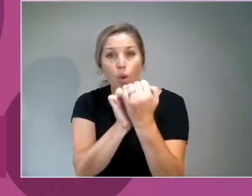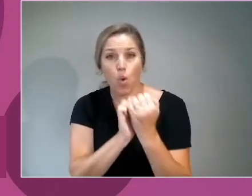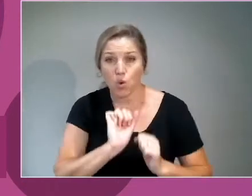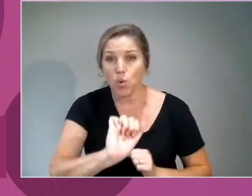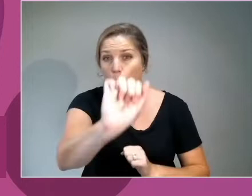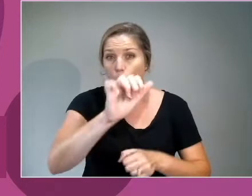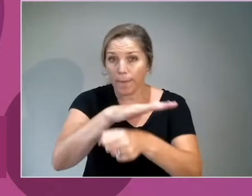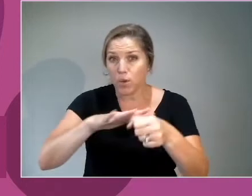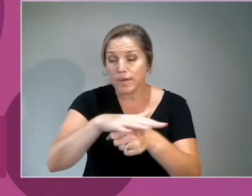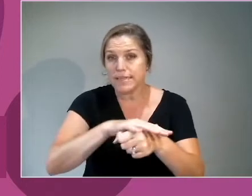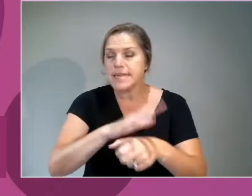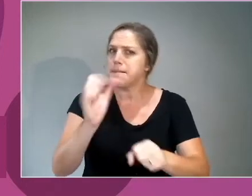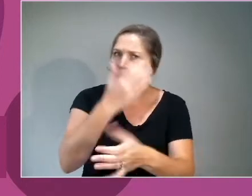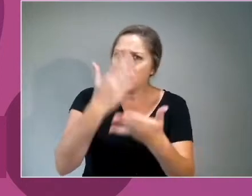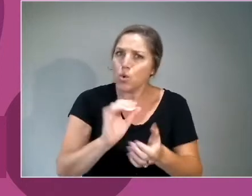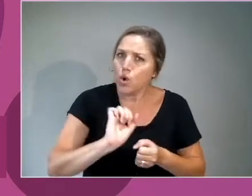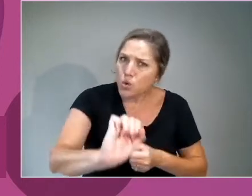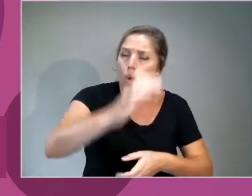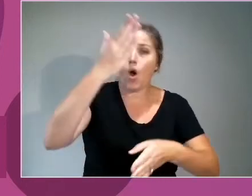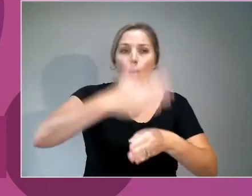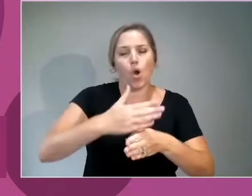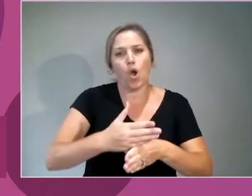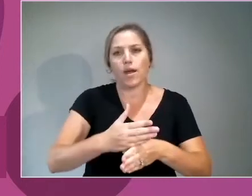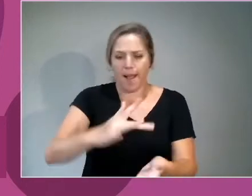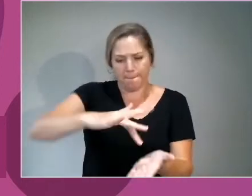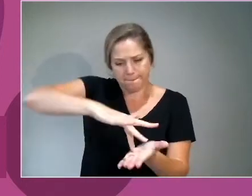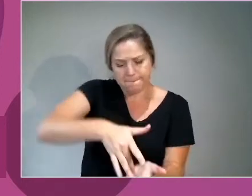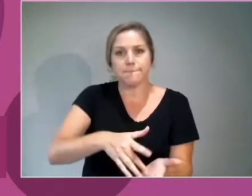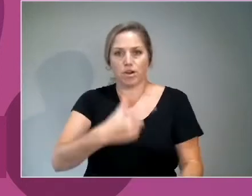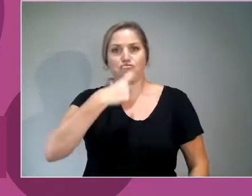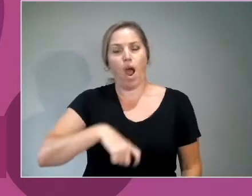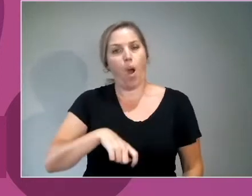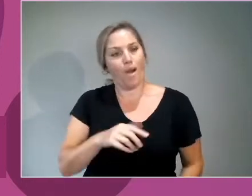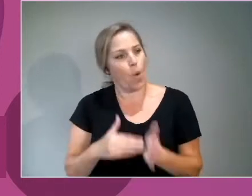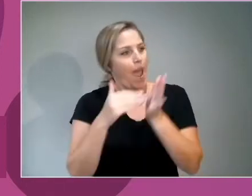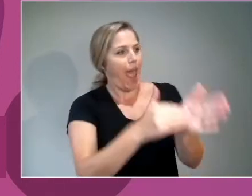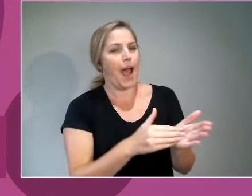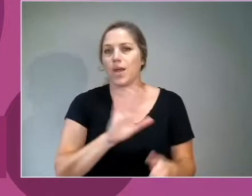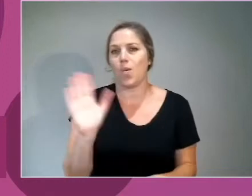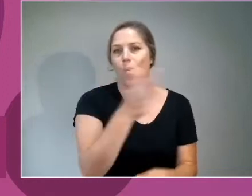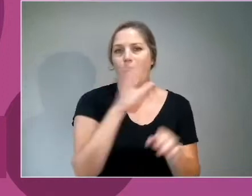a pivotal role in helping us heal as a nation. Now, the end result of that is people enjoying